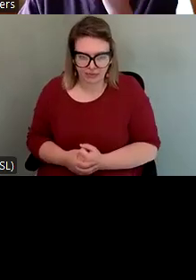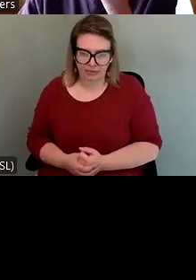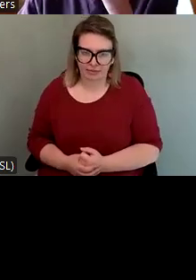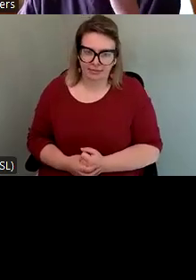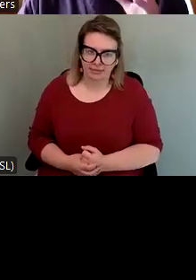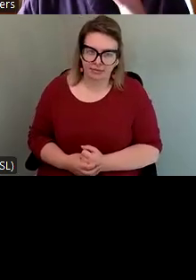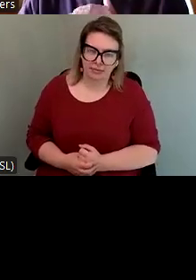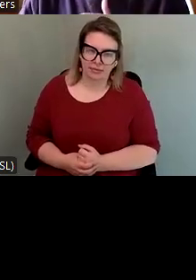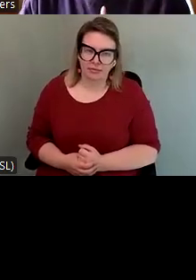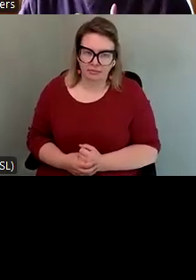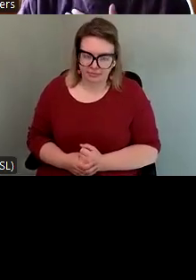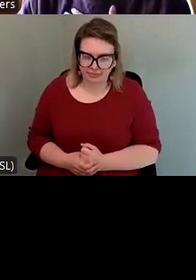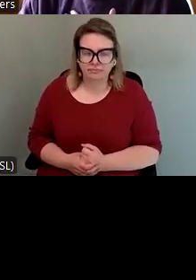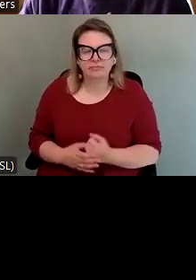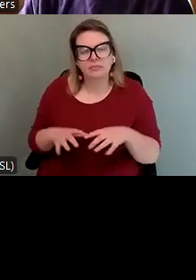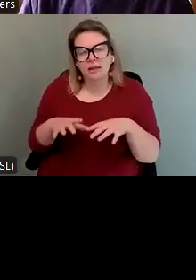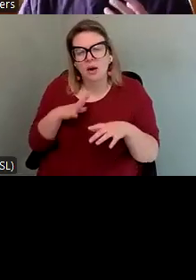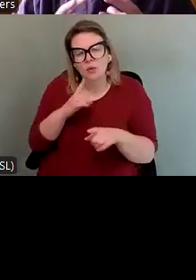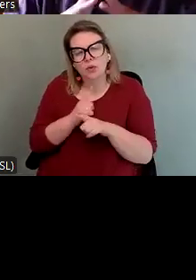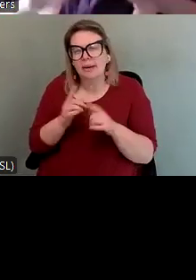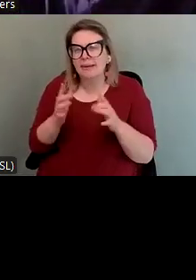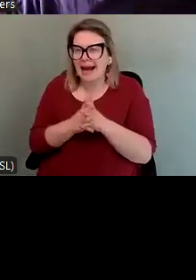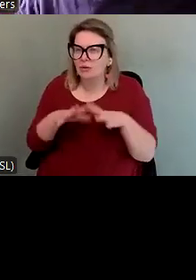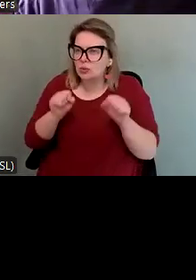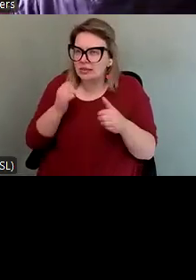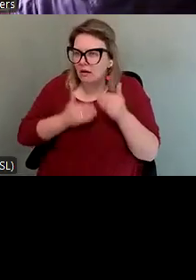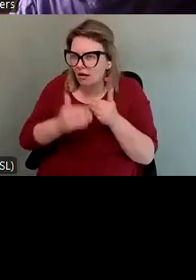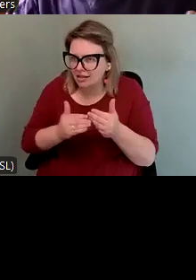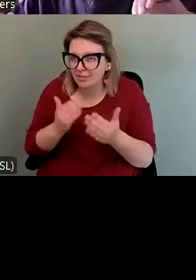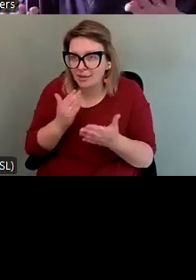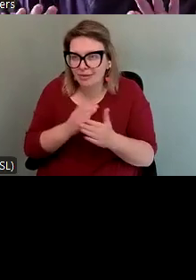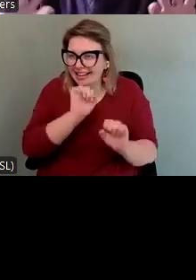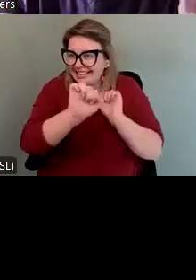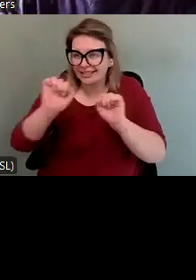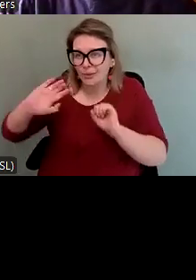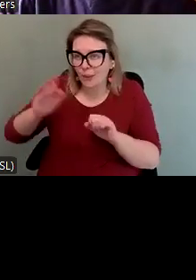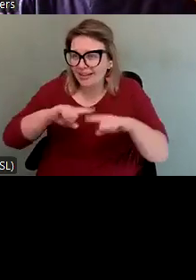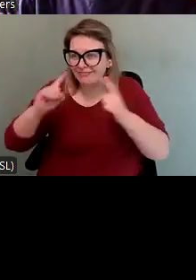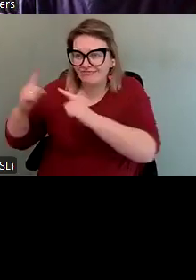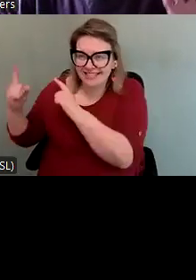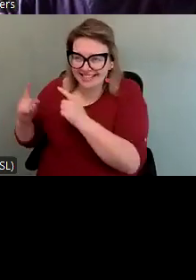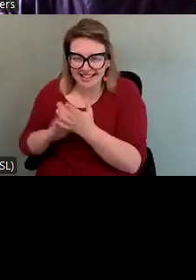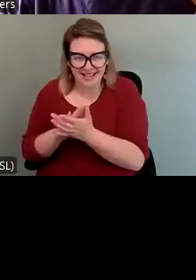I thought I'd talk about how to get started, but again, every platform is different. It can be wildly--